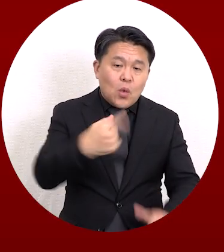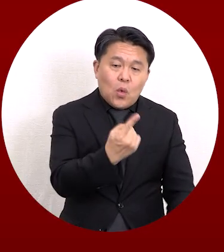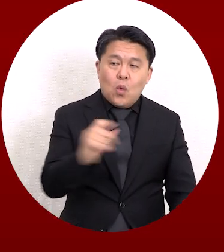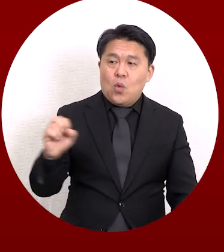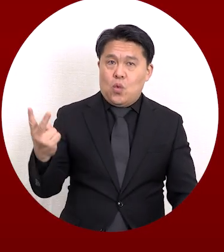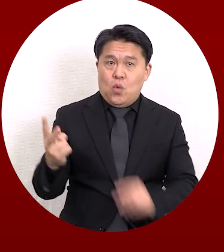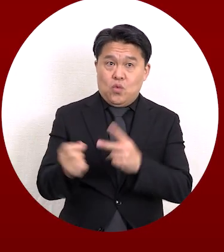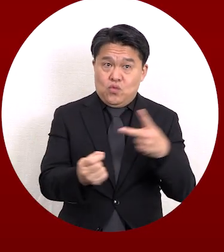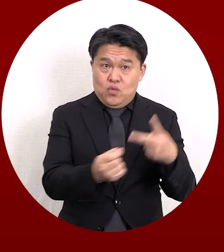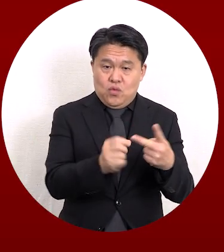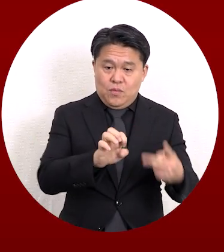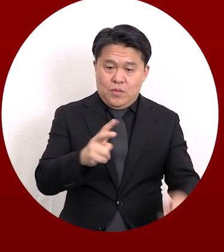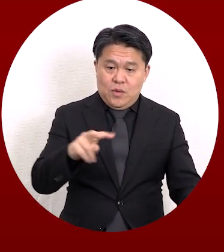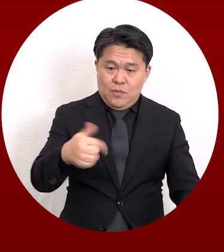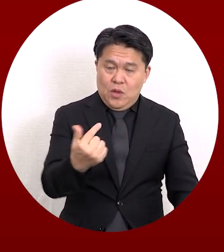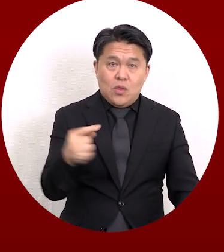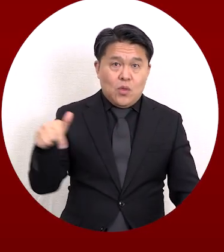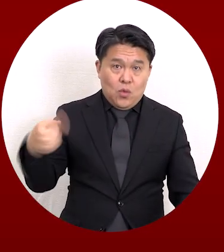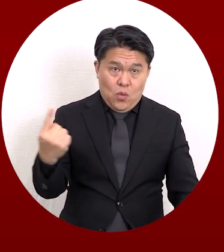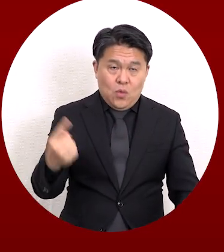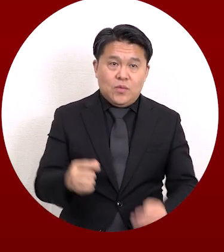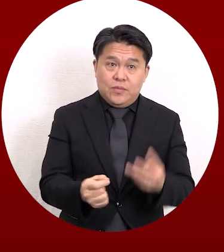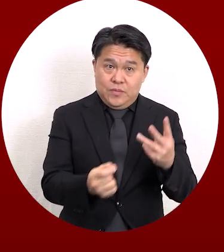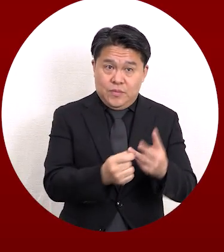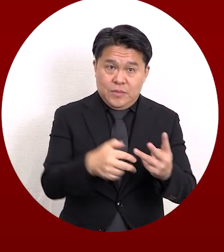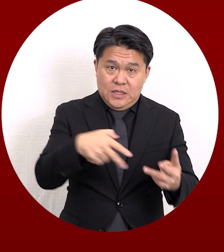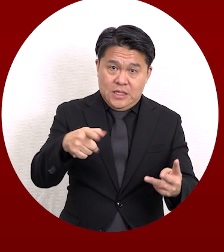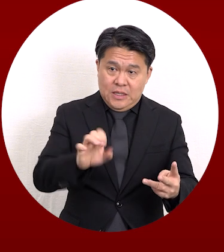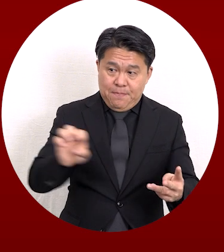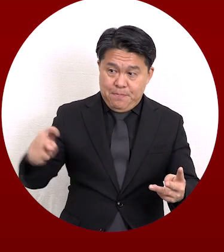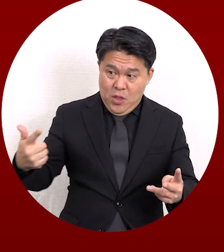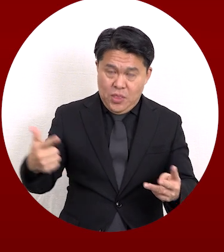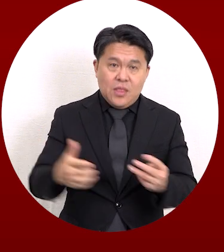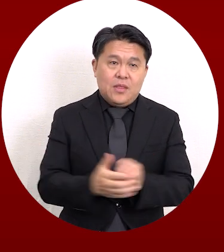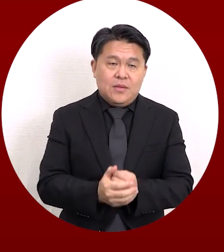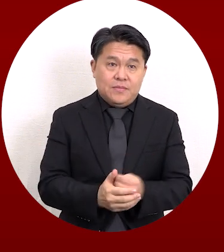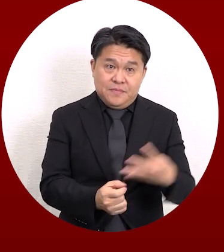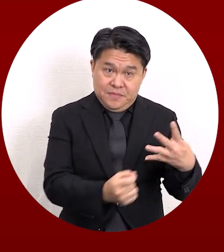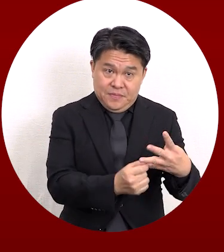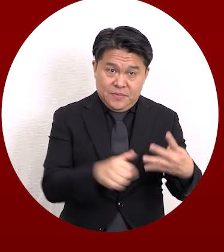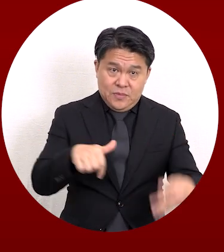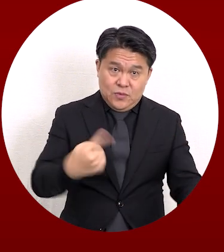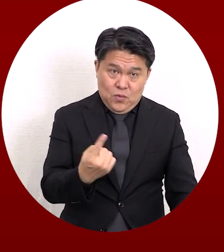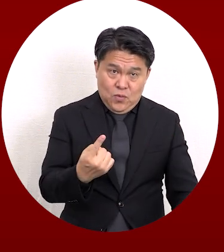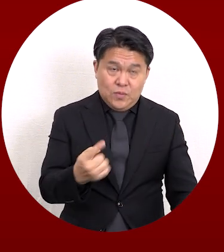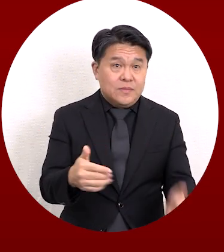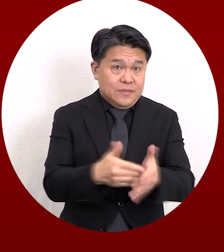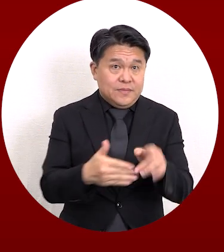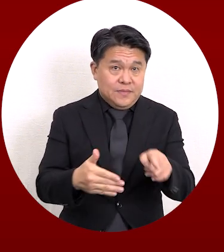the second line has "pyeongo" (편고), the third line has "ssangpyeon" (쌍편), and the fourth line "go" (고).